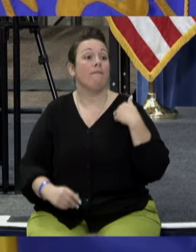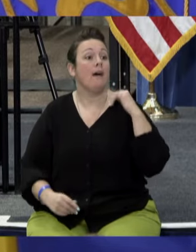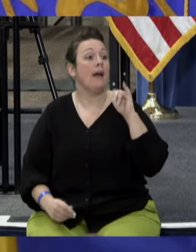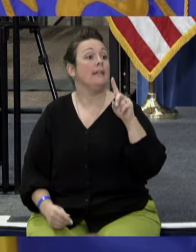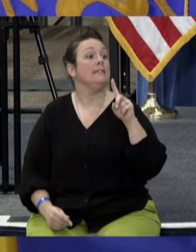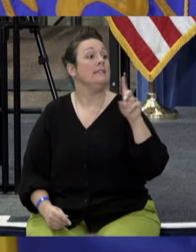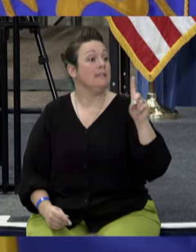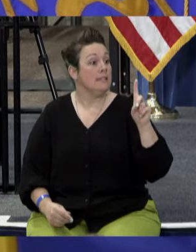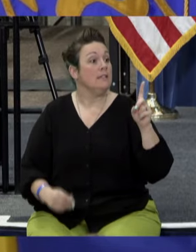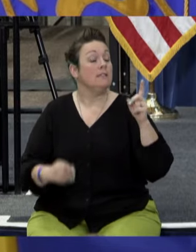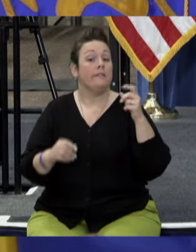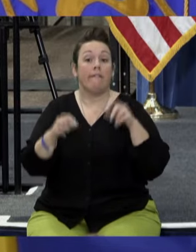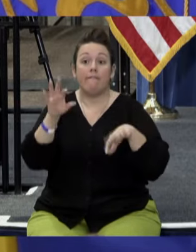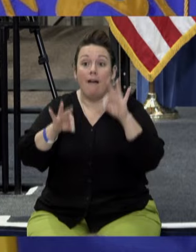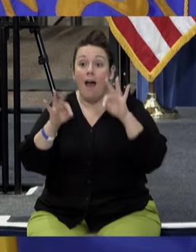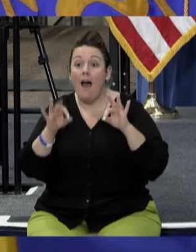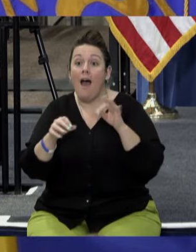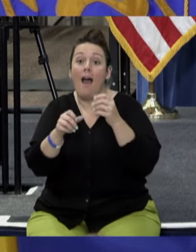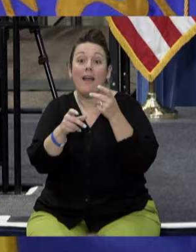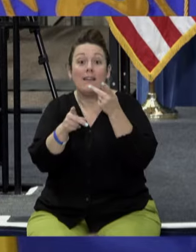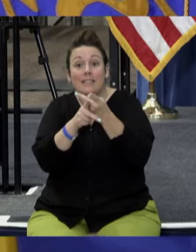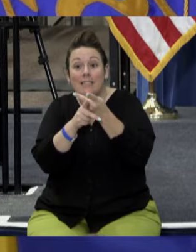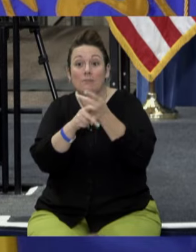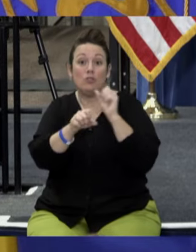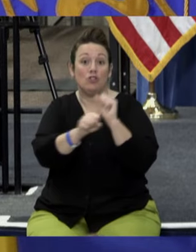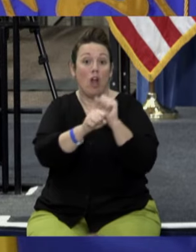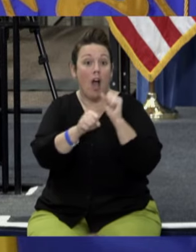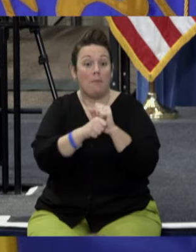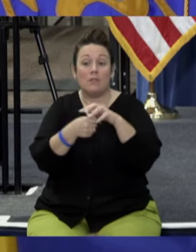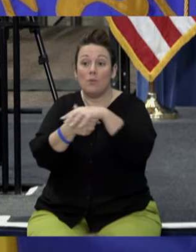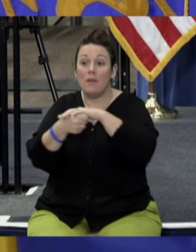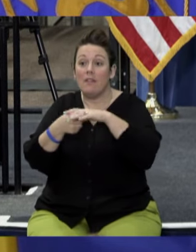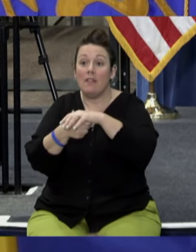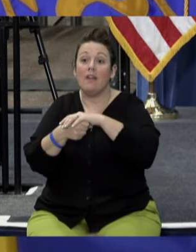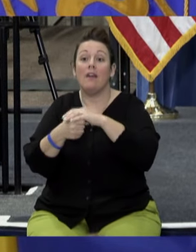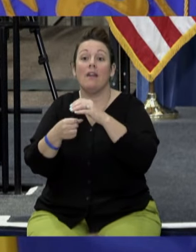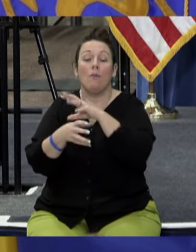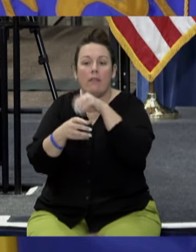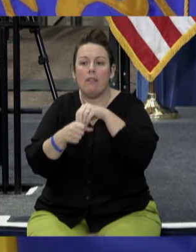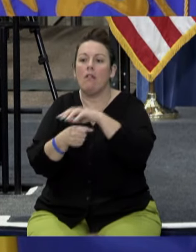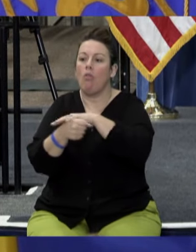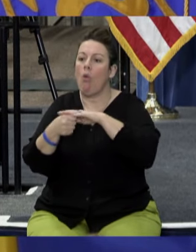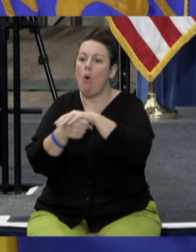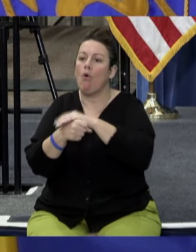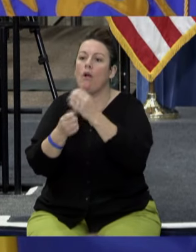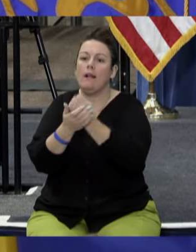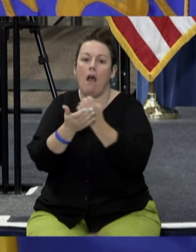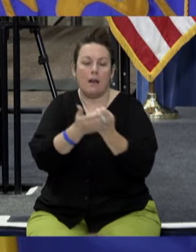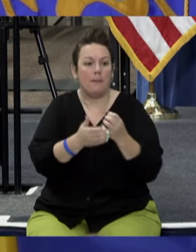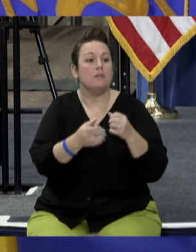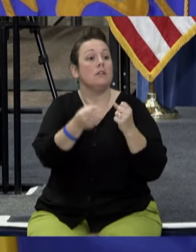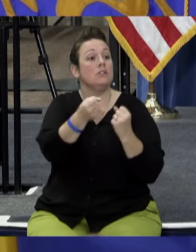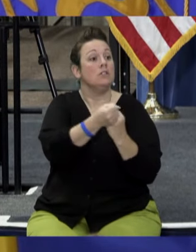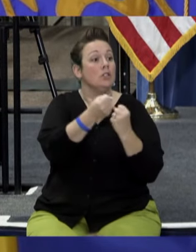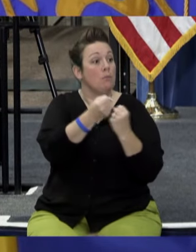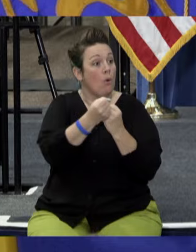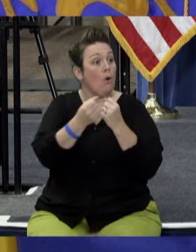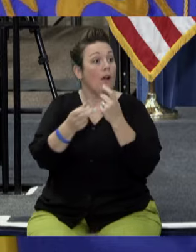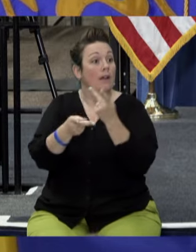jobs that fuel local economies. They support family caregivers to remain in the workforce.